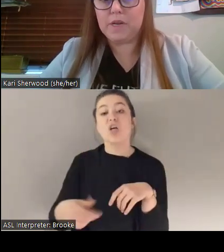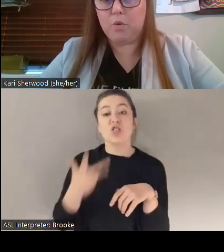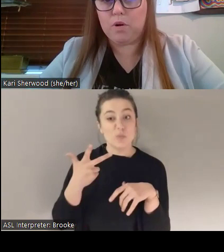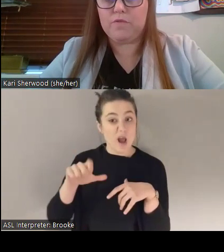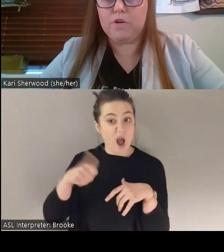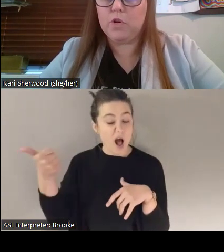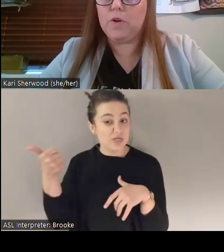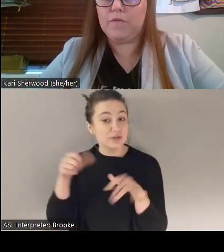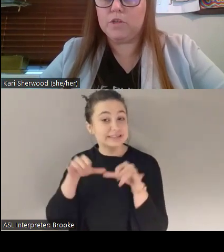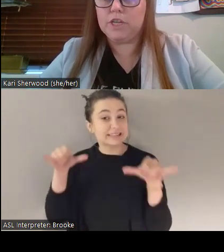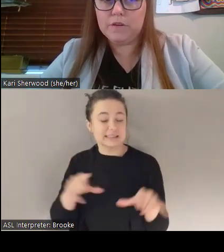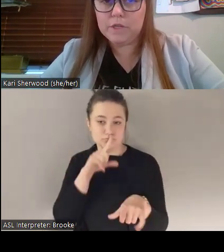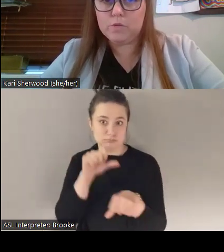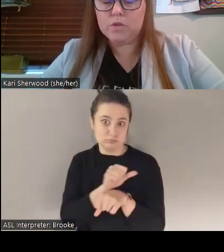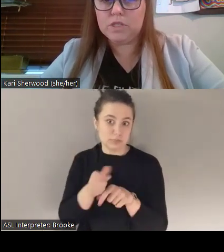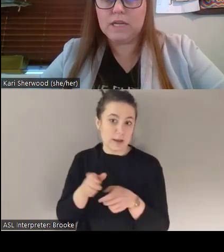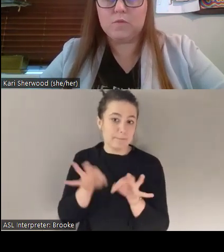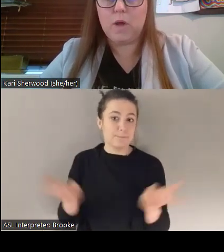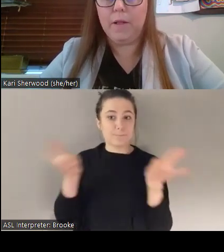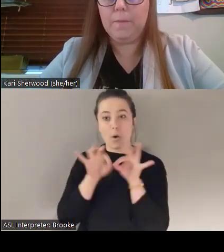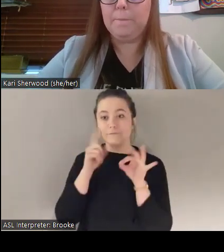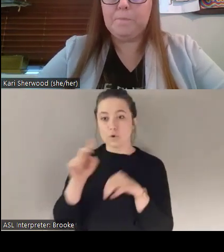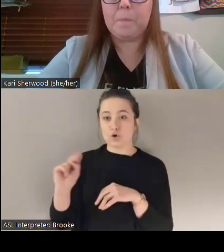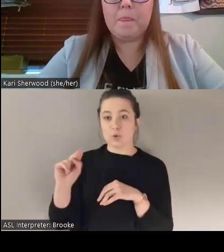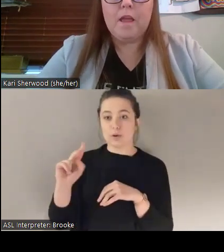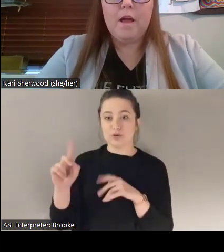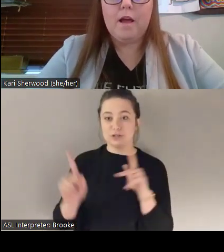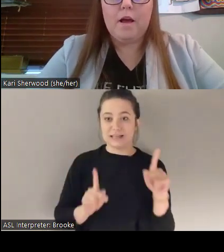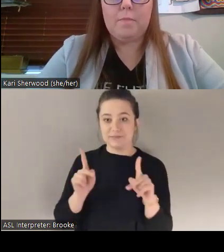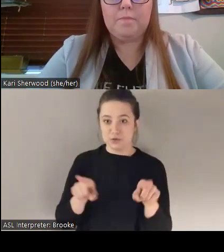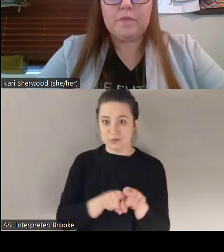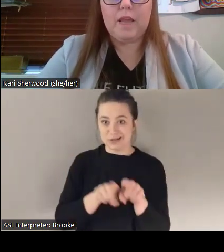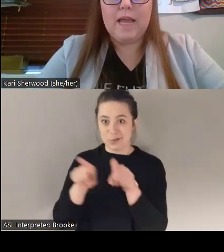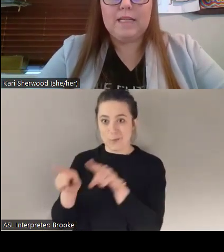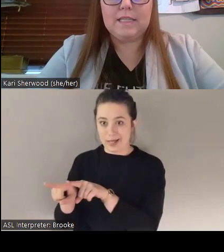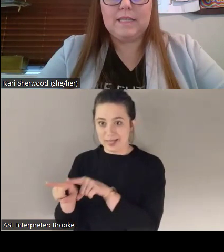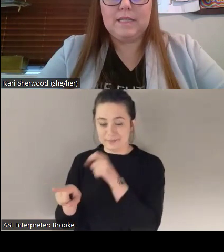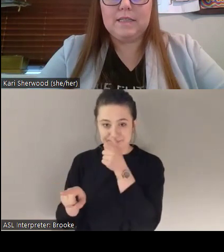important for neurodivergent individuals as well. And